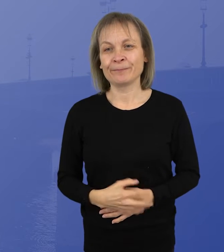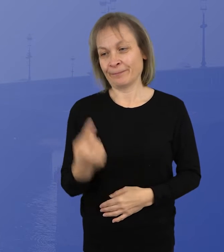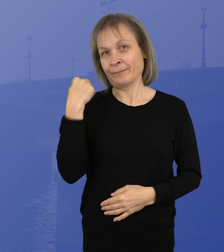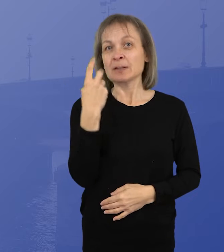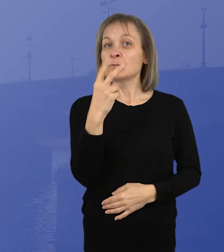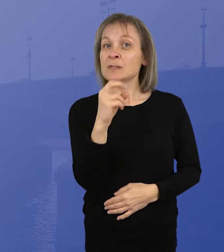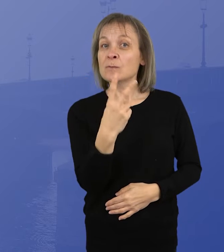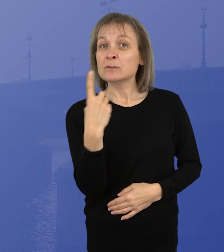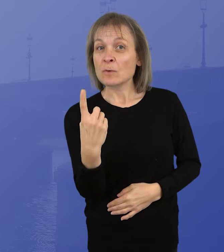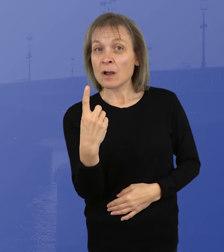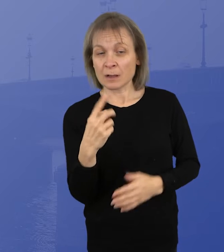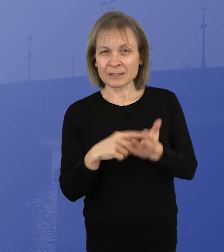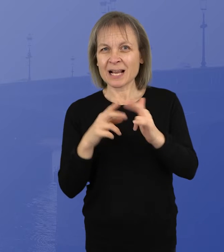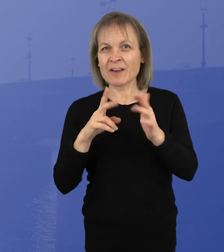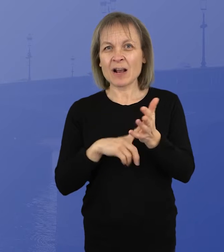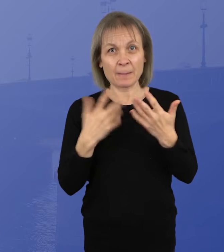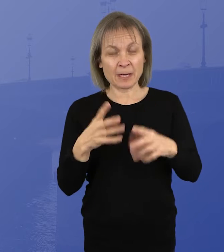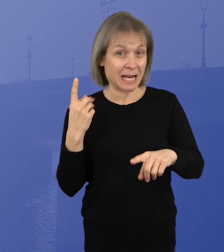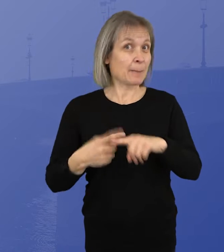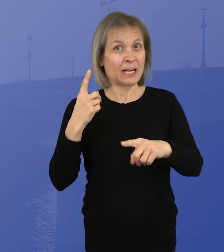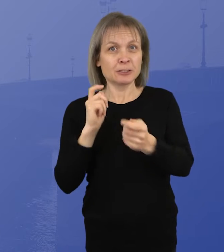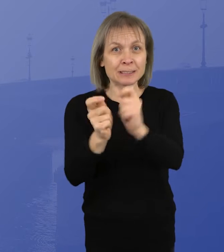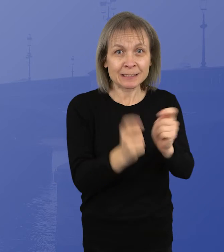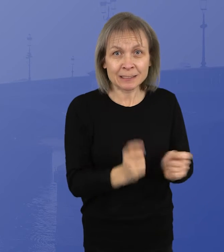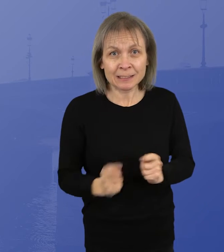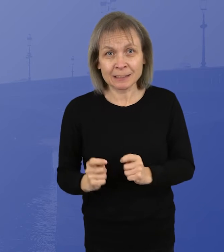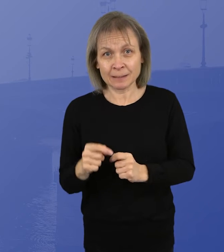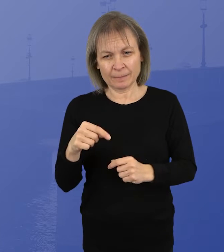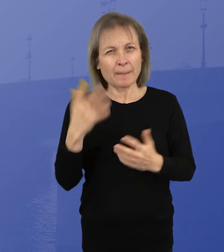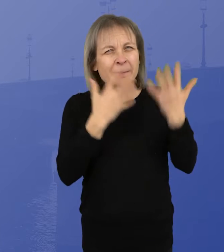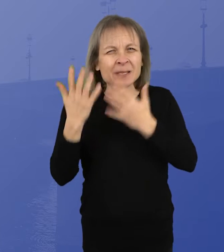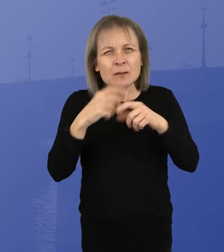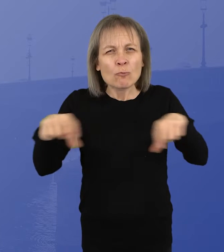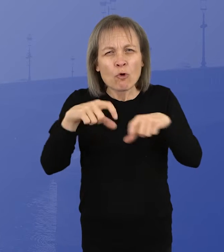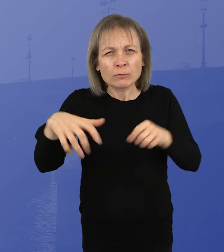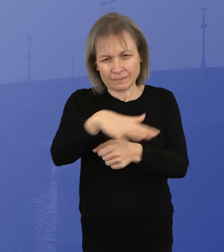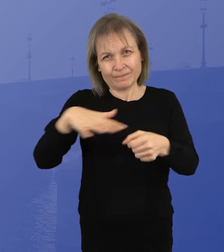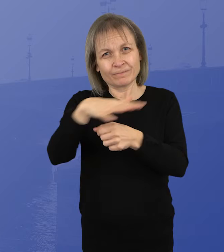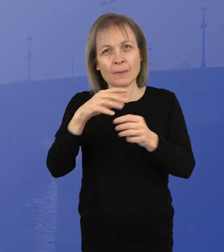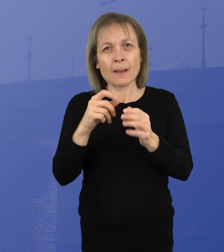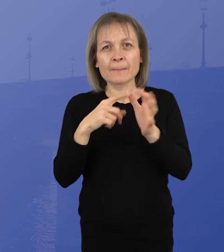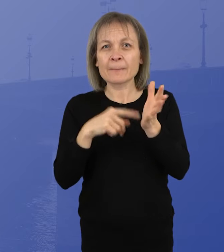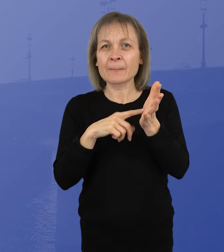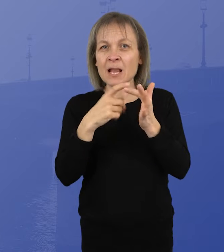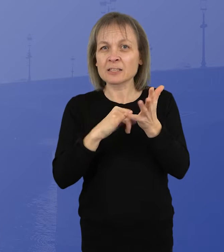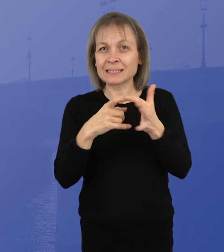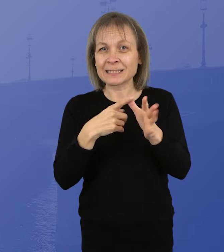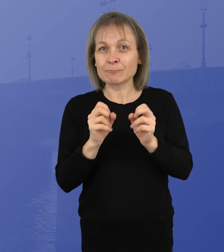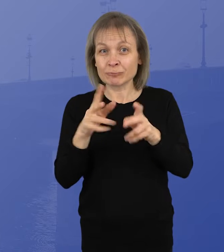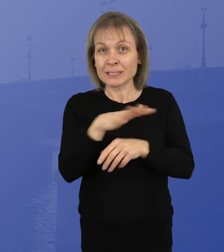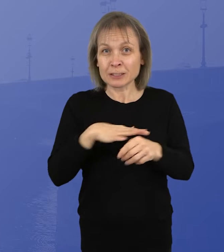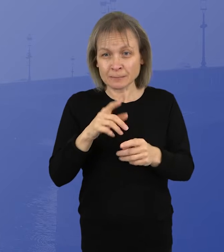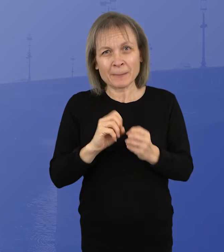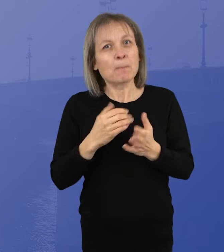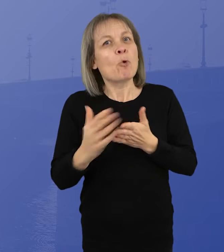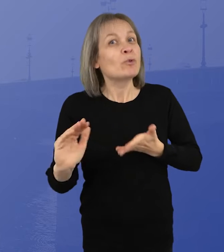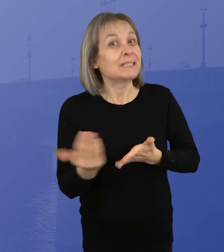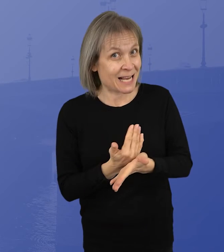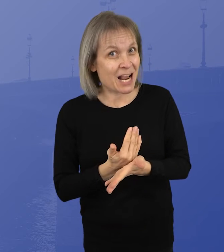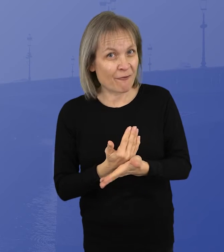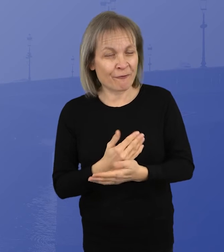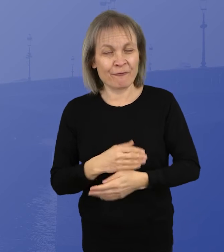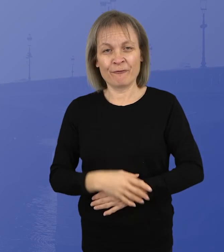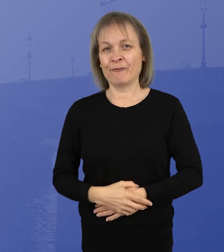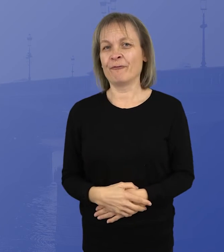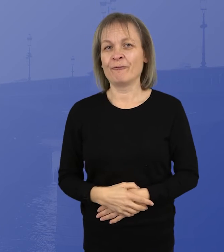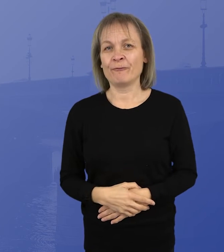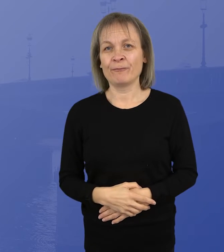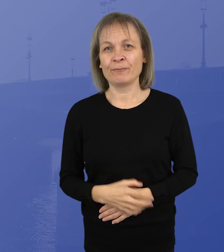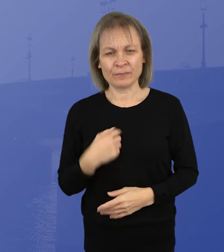In 2021 TfL made emergency changes to make the busy roads around Battersea Bridge safer.